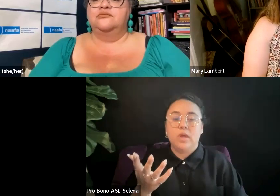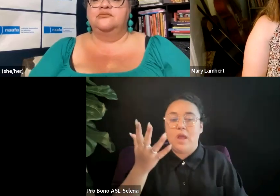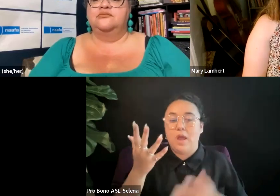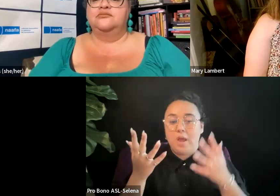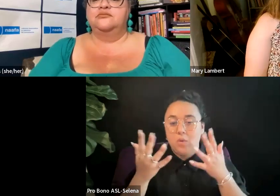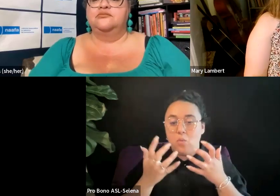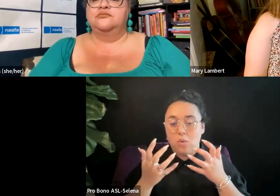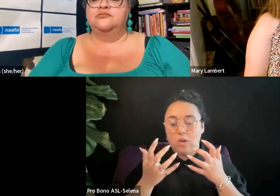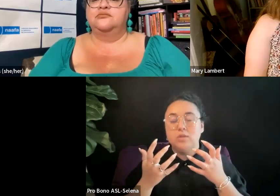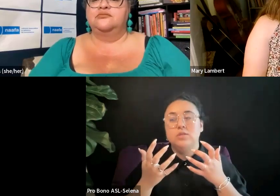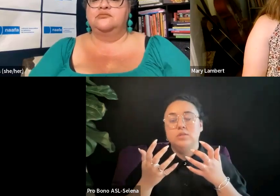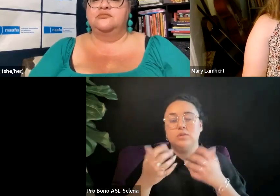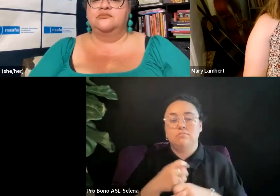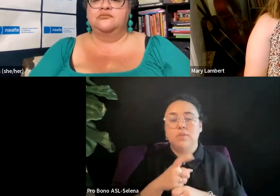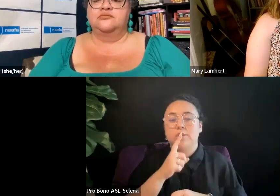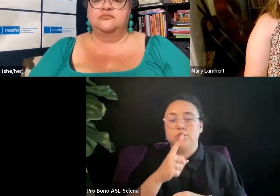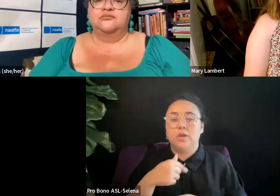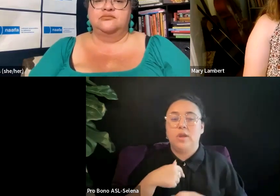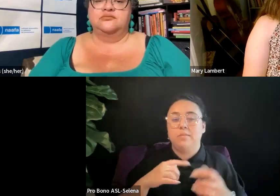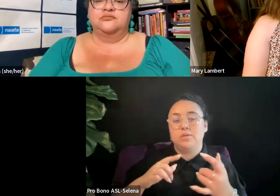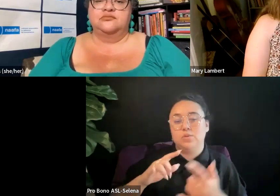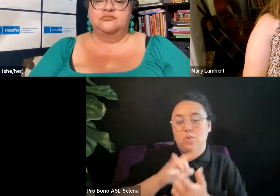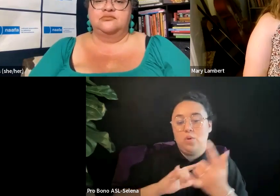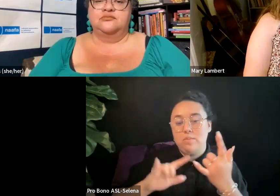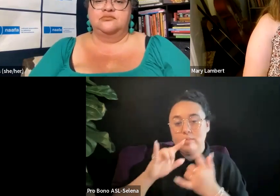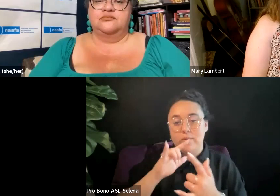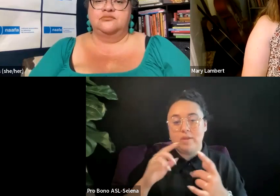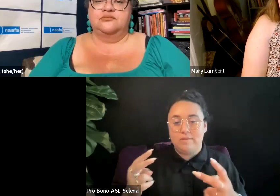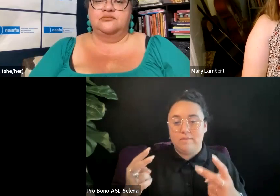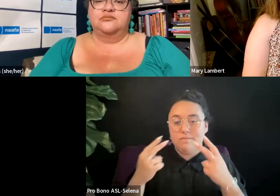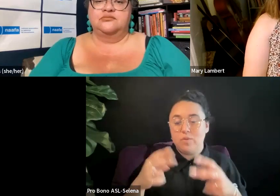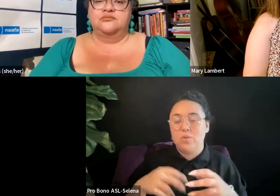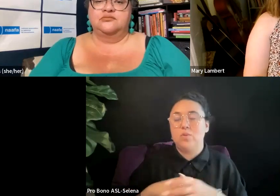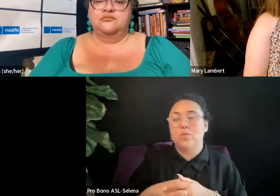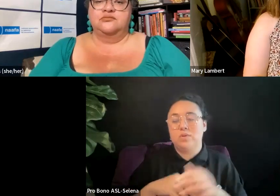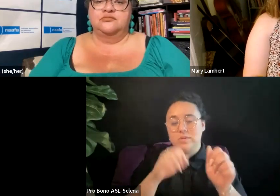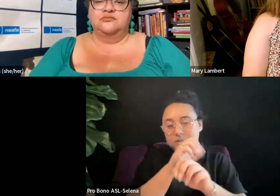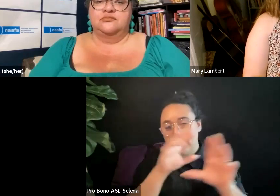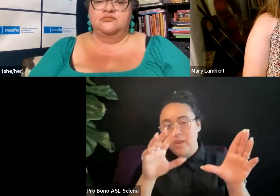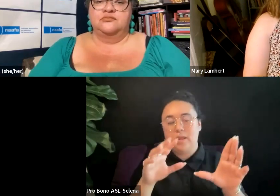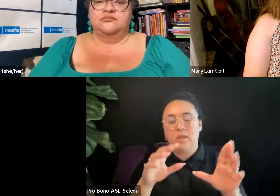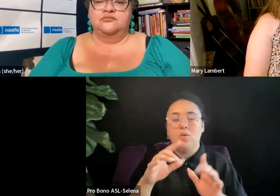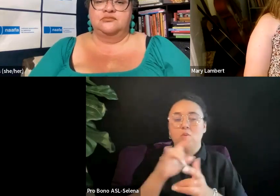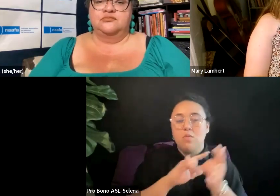in a romantic scene, having a romantic role in the body that I have.